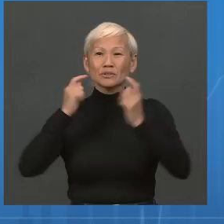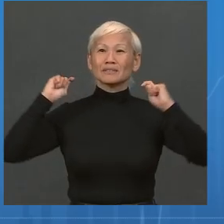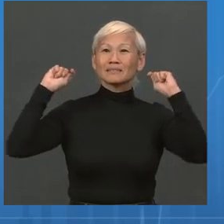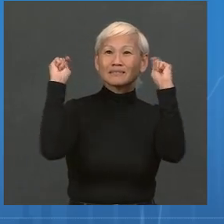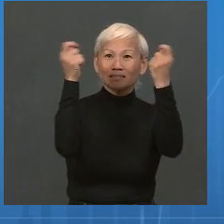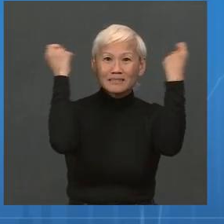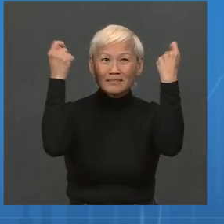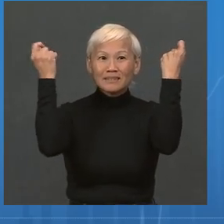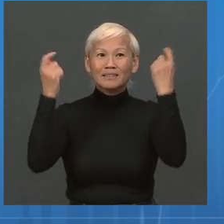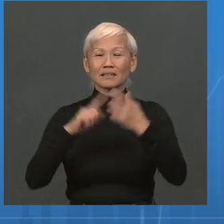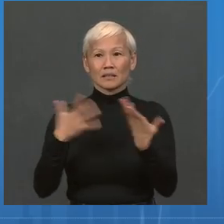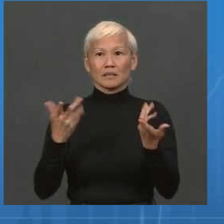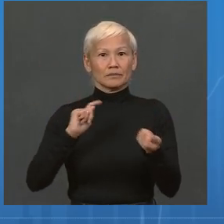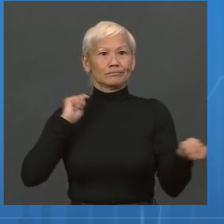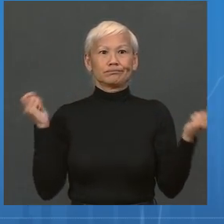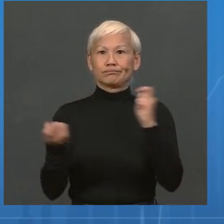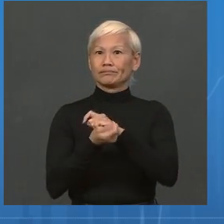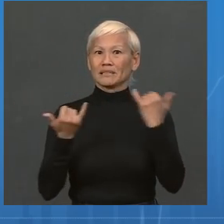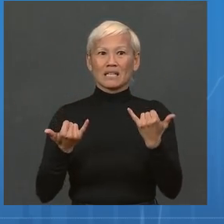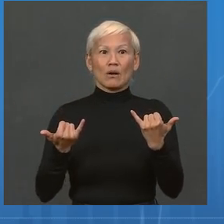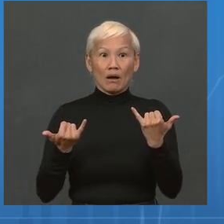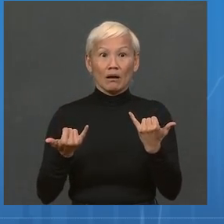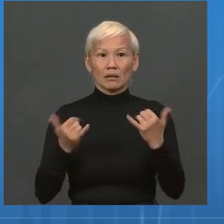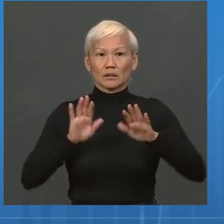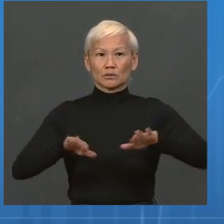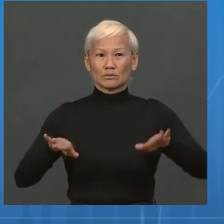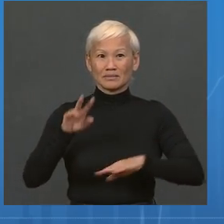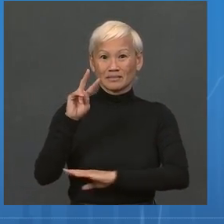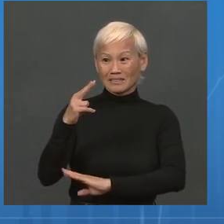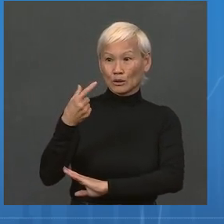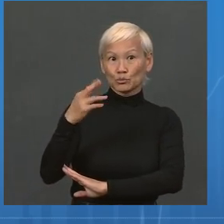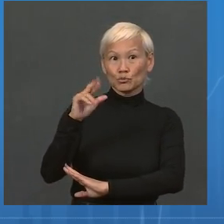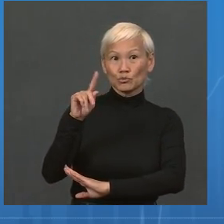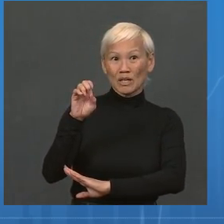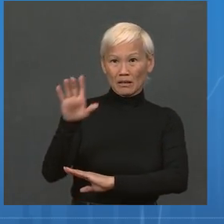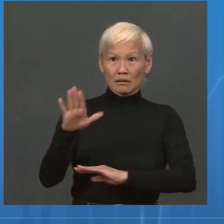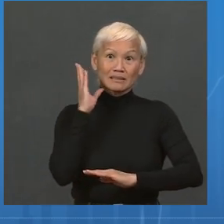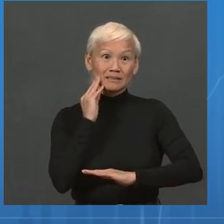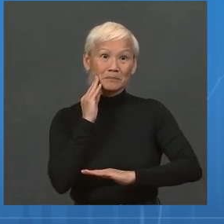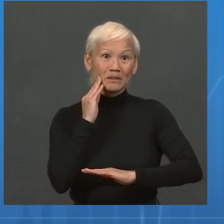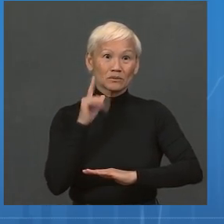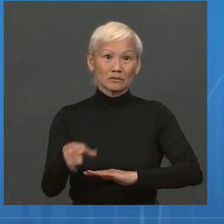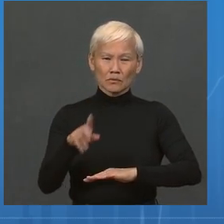There are children in the second grade who have never experienced a "normal" schoolyear. There are students in middle school